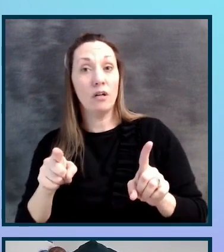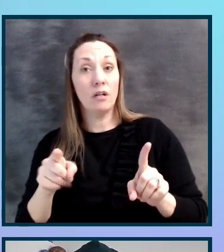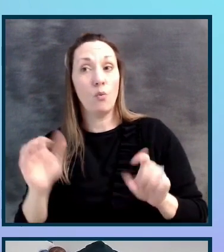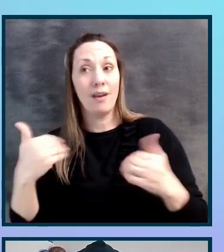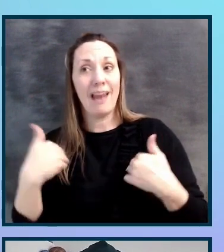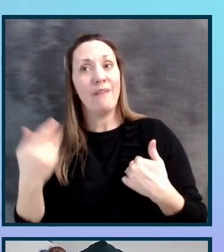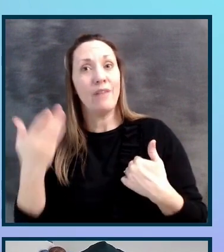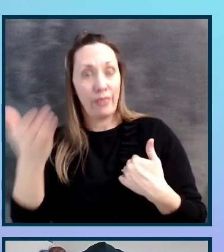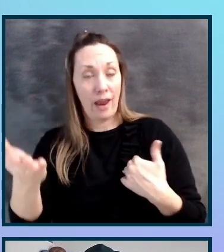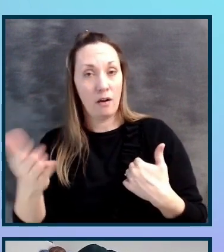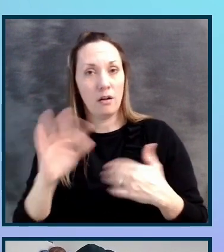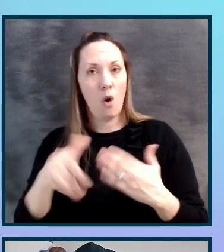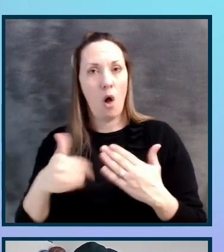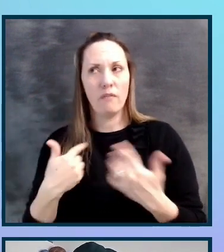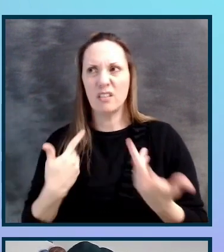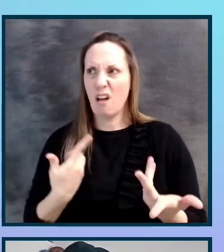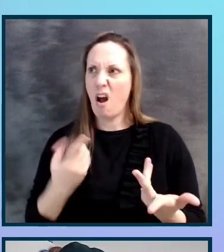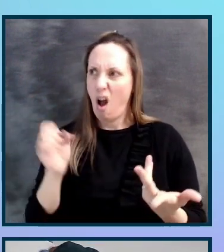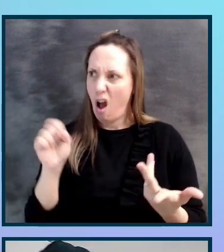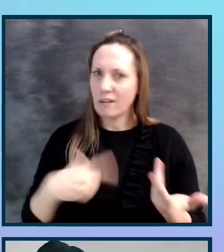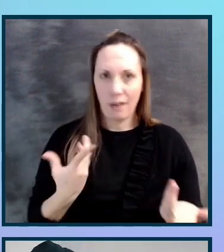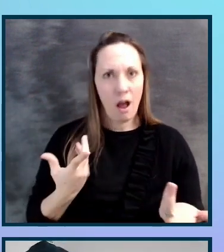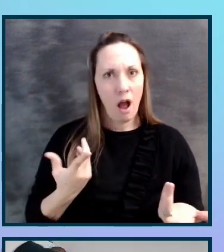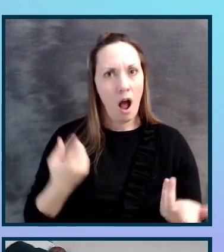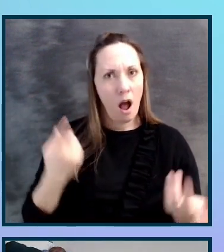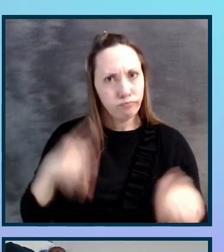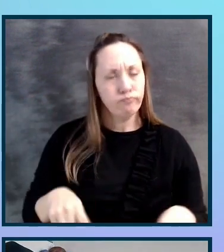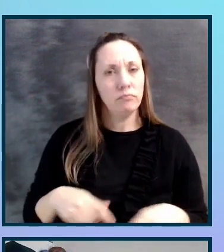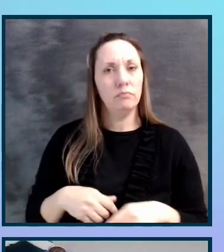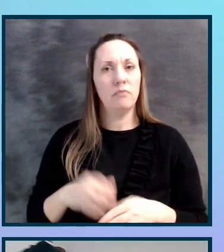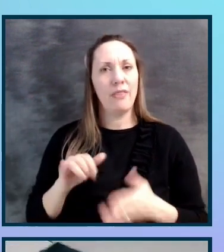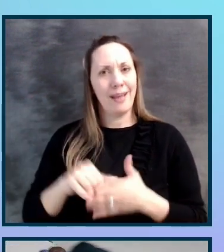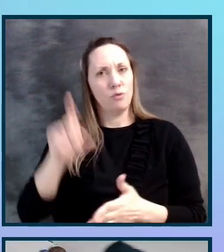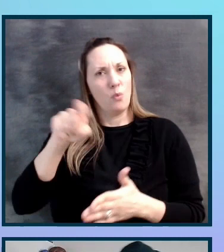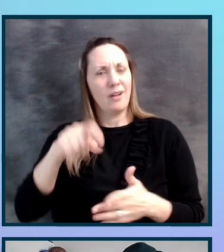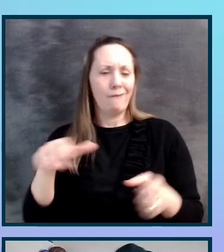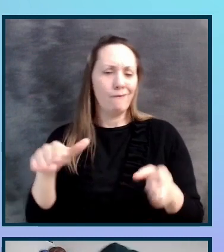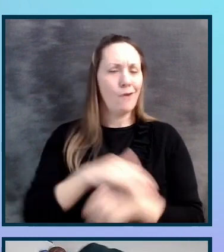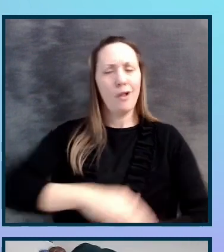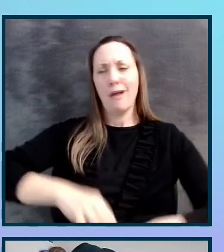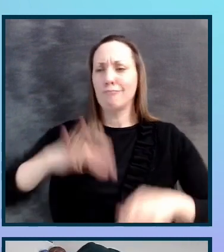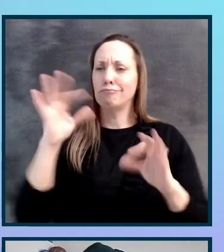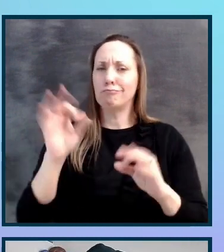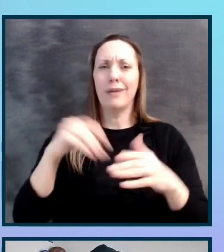And all of us altogether said, "Woo, alright." That's exactly what we need, it's gonna be 100% accessible, everyone's gonna look at and they're gonna be like,